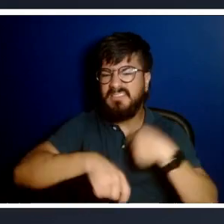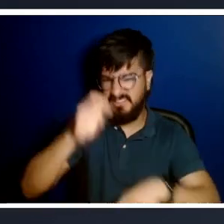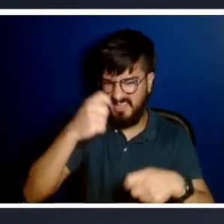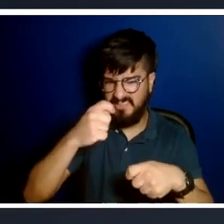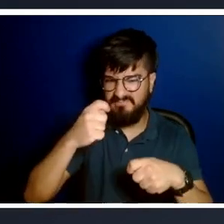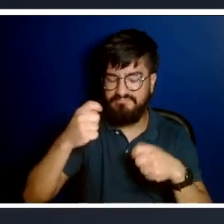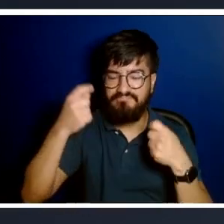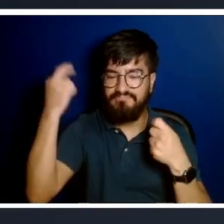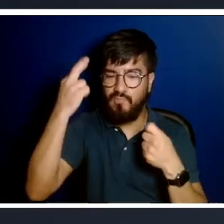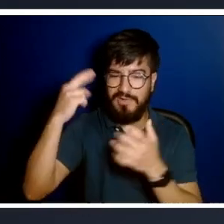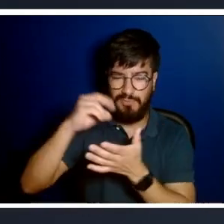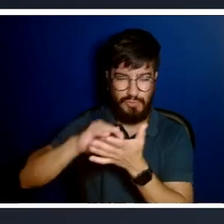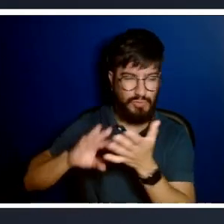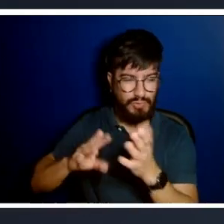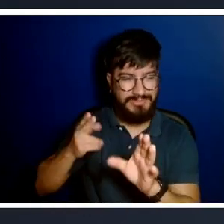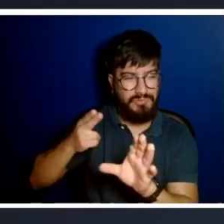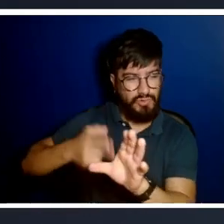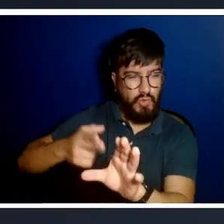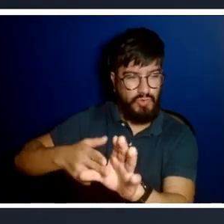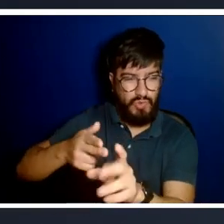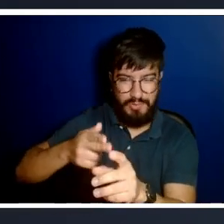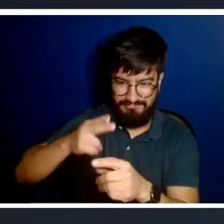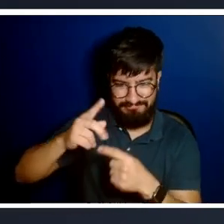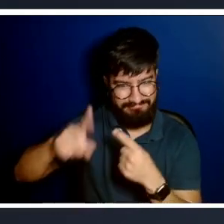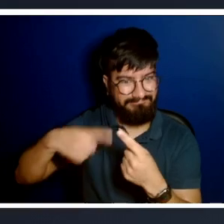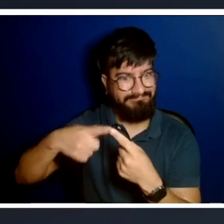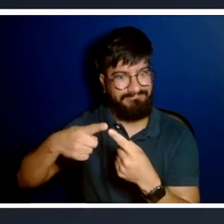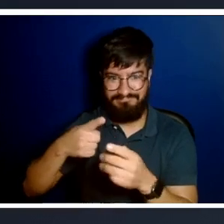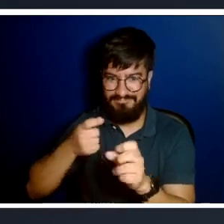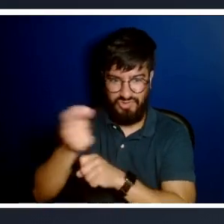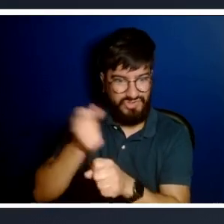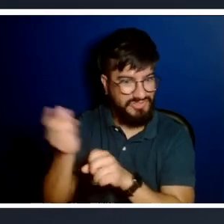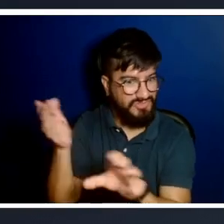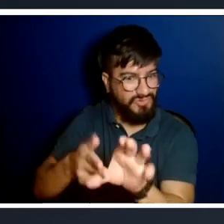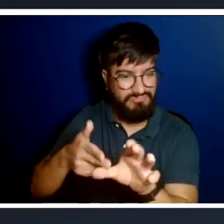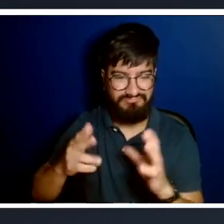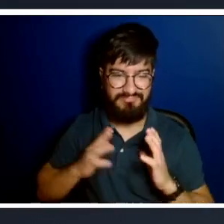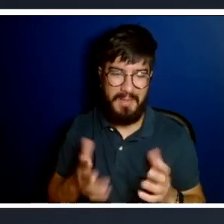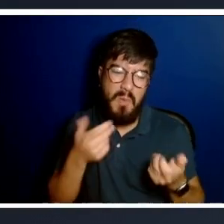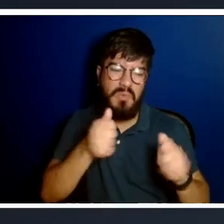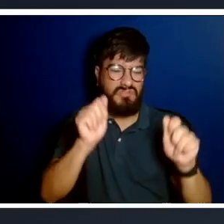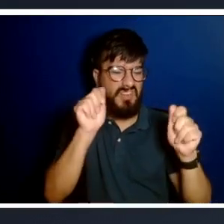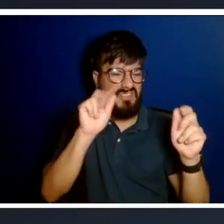be different animals to teach that topic. Let's see. Someone asked, can you schedule more than one